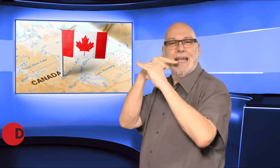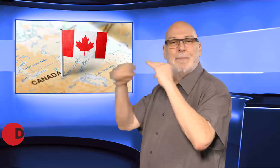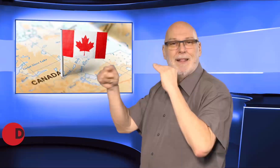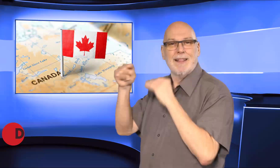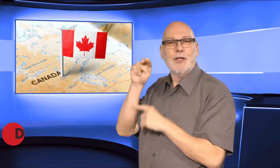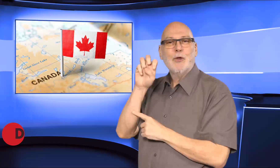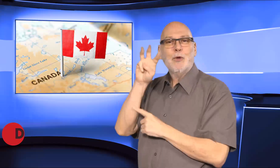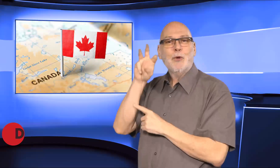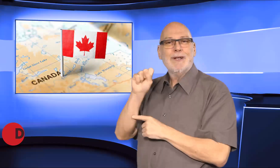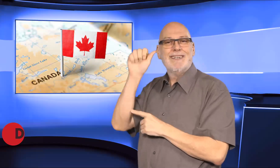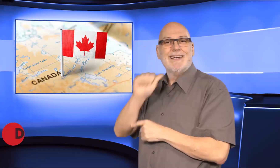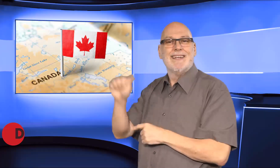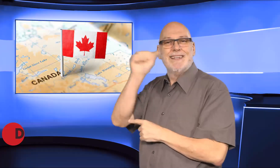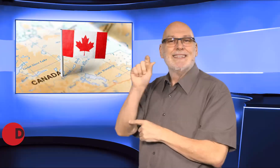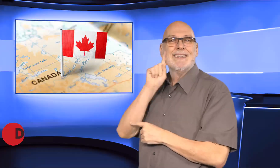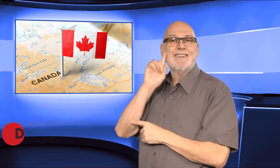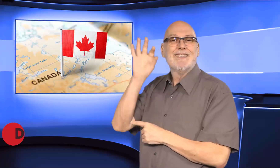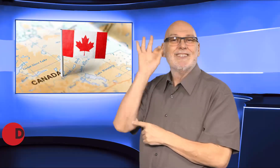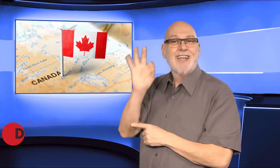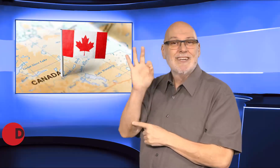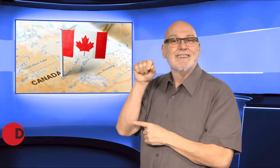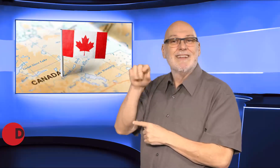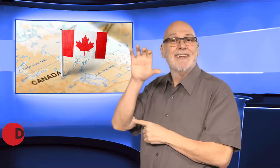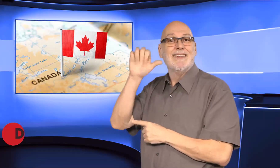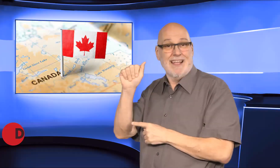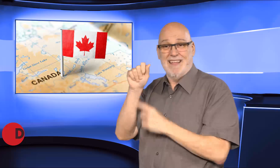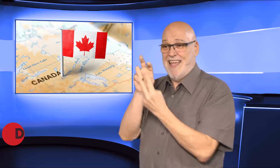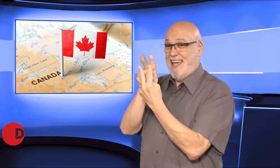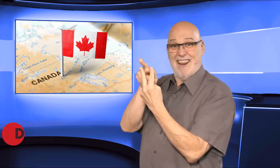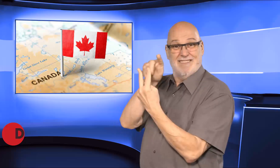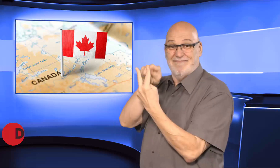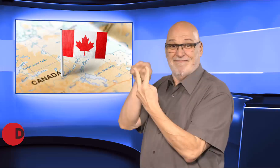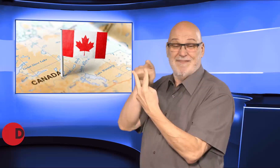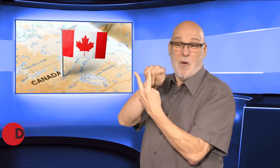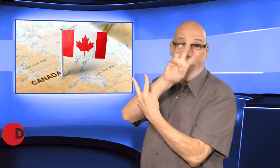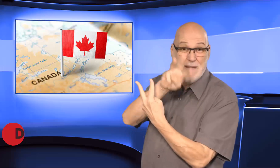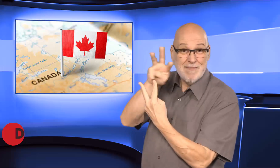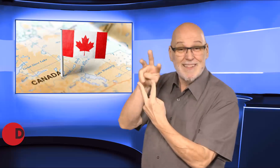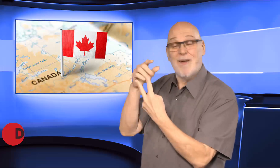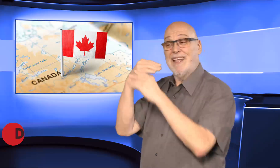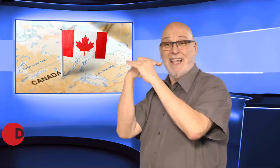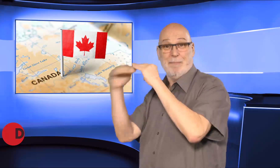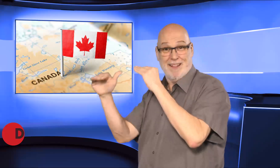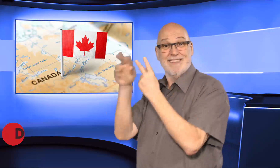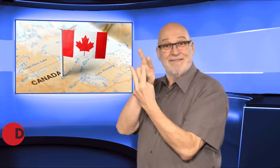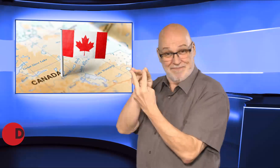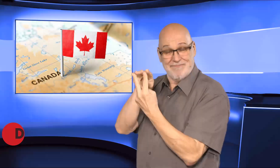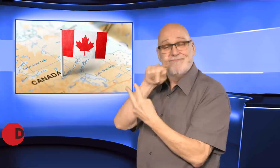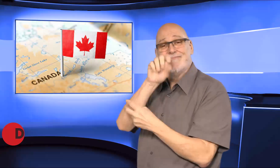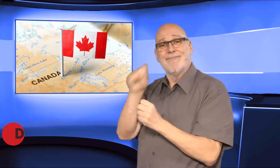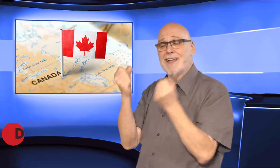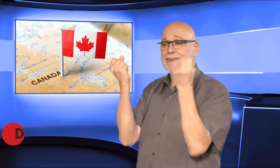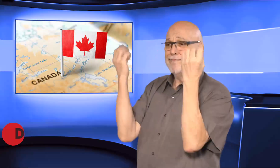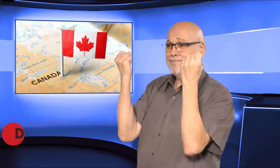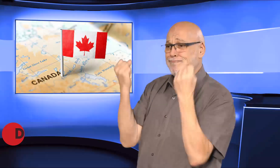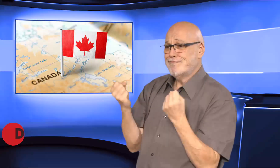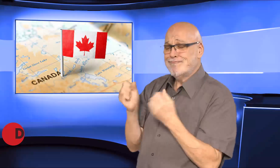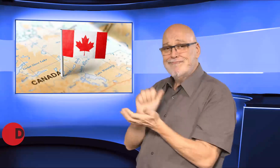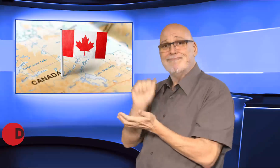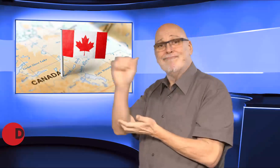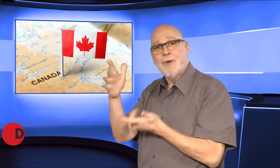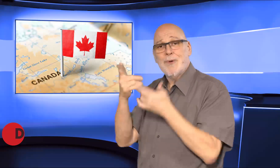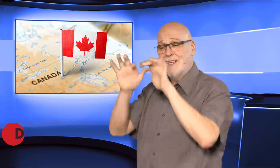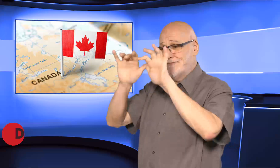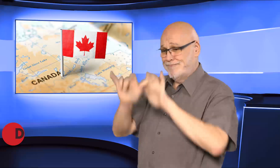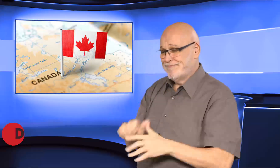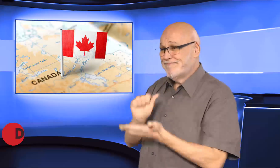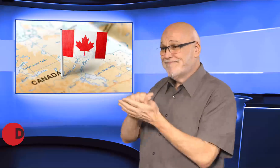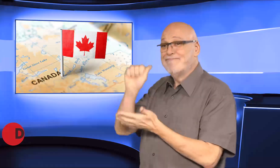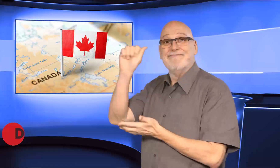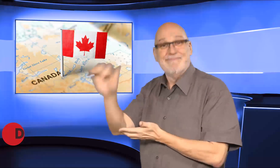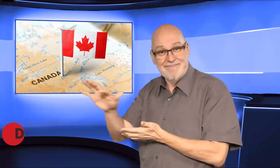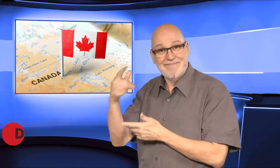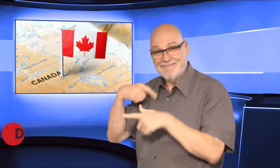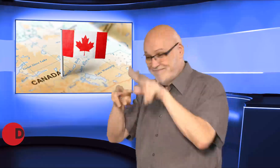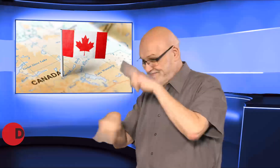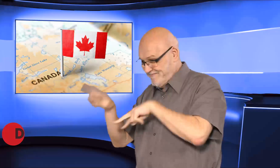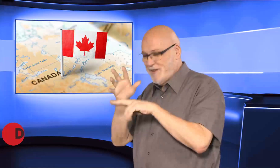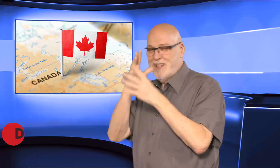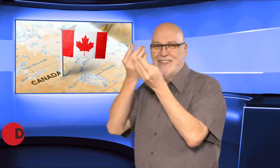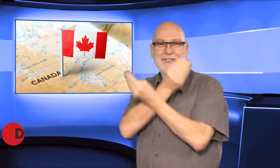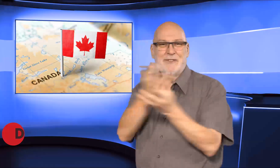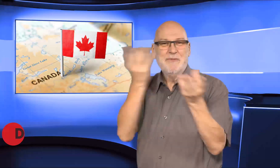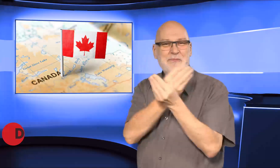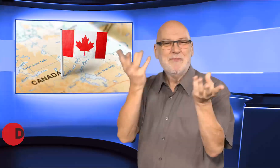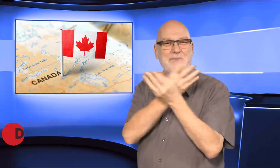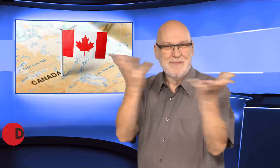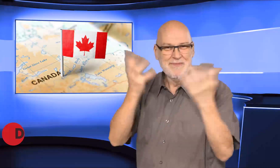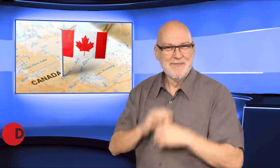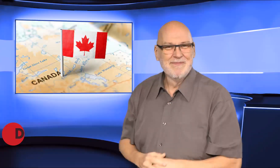email to news@deafdots.ca.